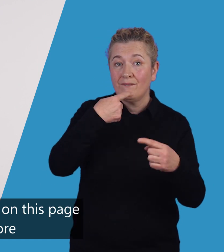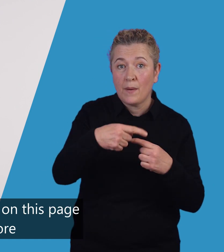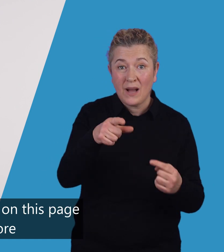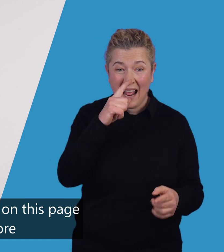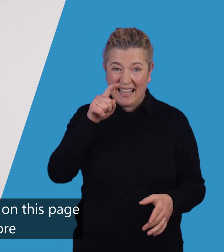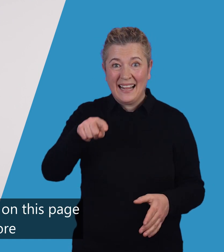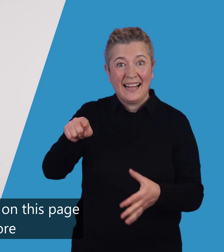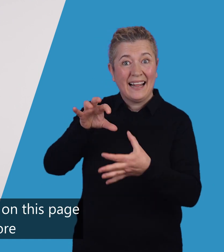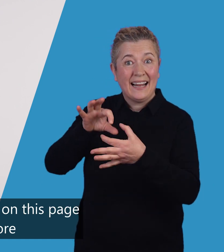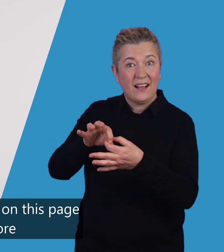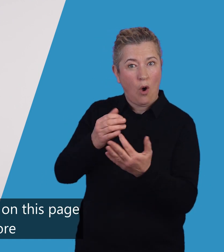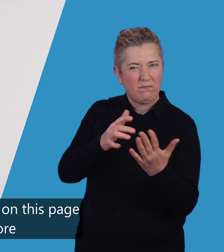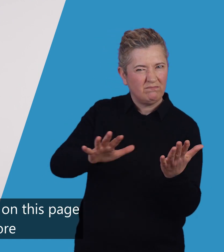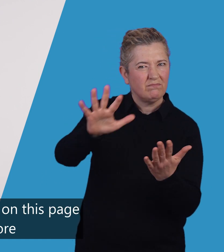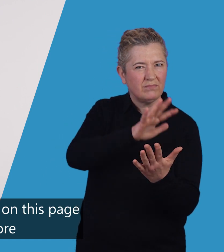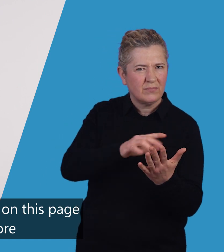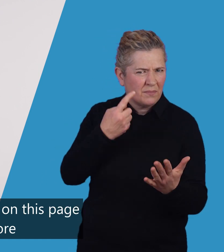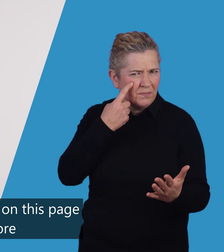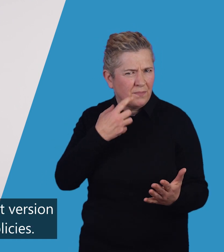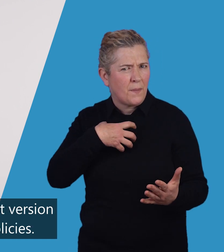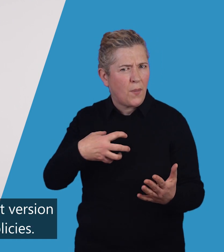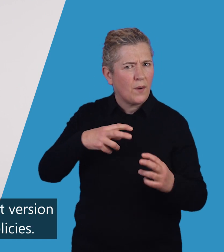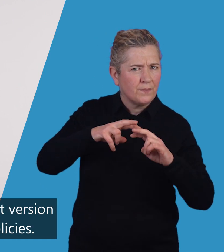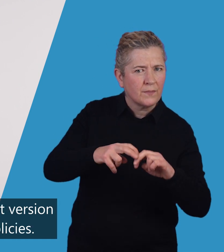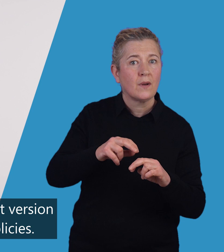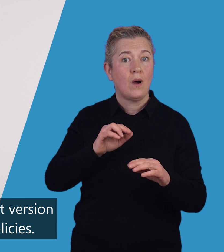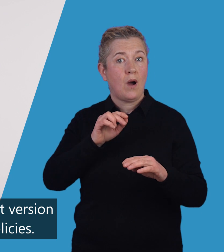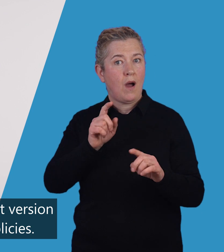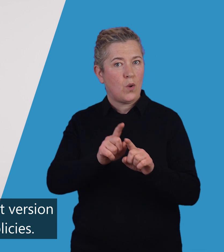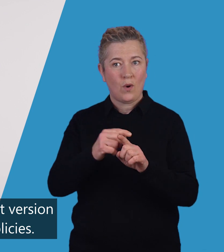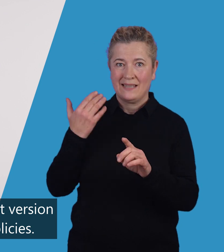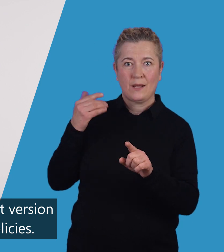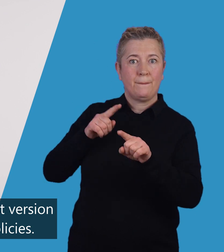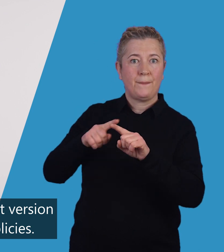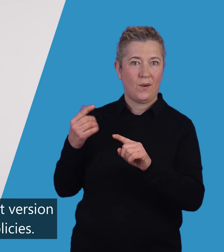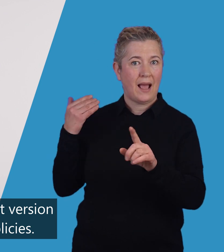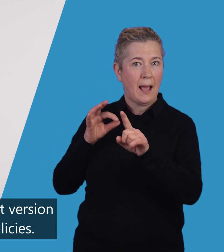You can follow the links on this page to find out more and obtain the latest version of our privacy policies.